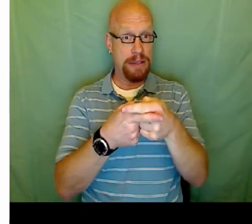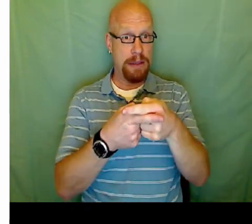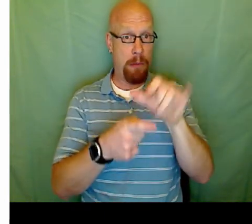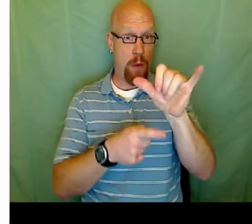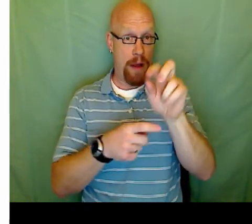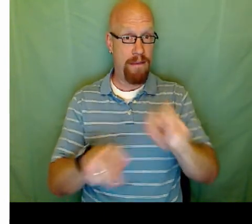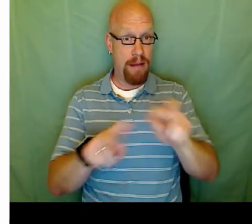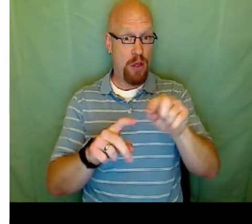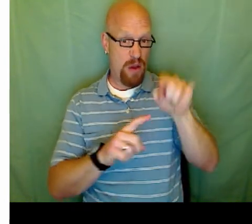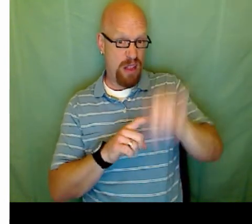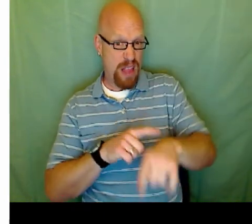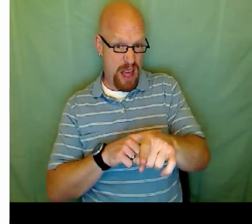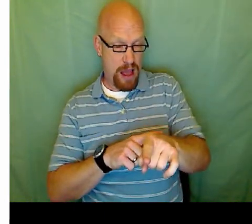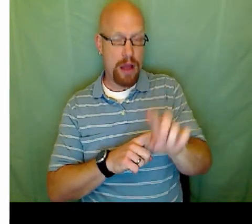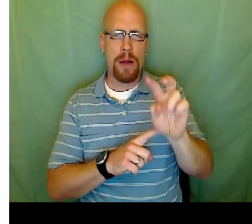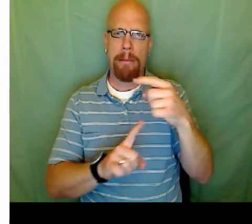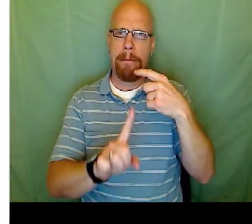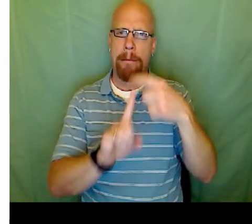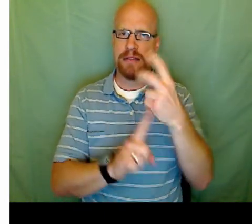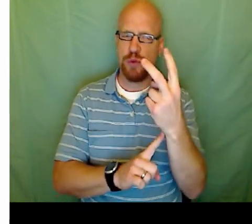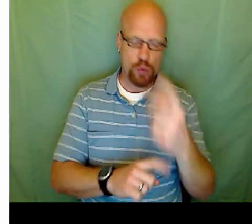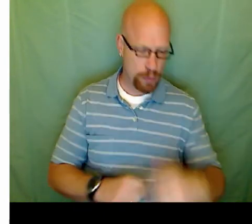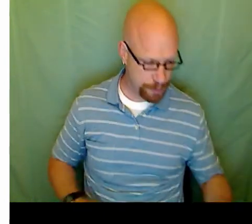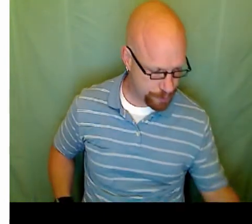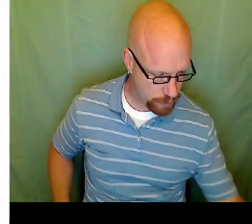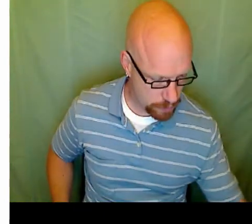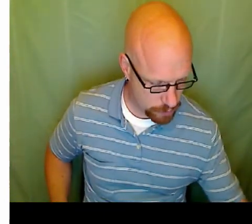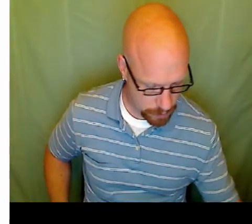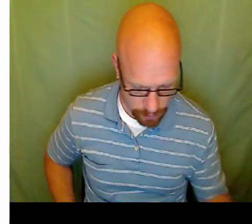for the y intercept, y value, would be +2.